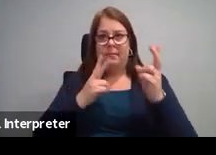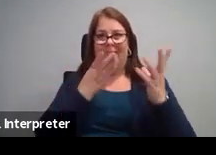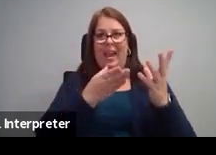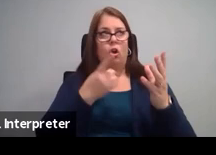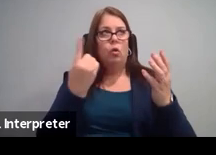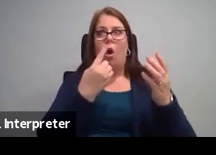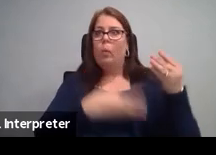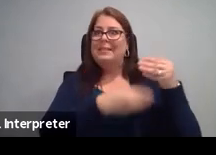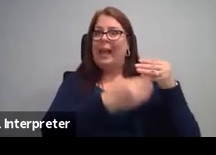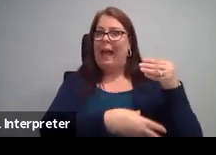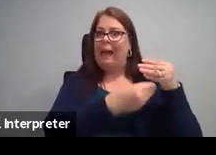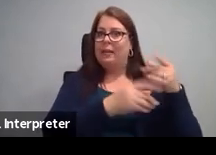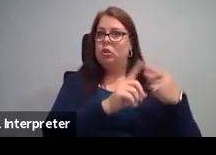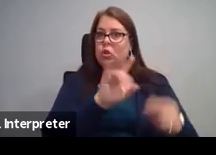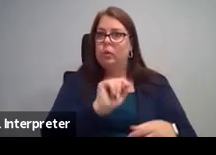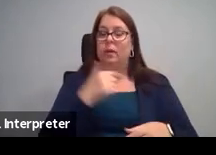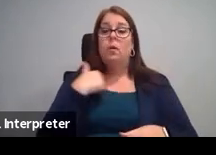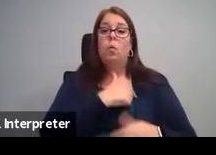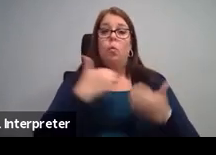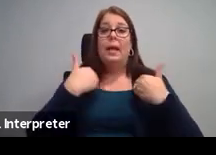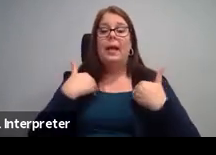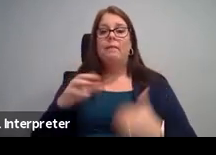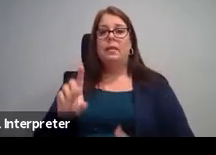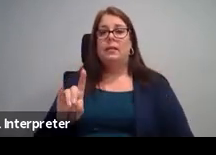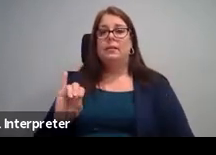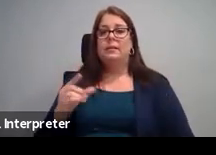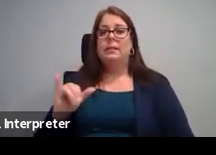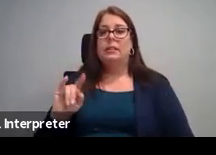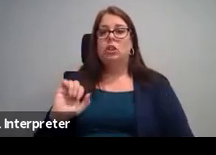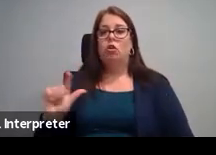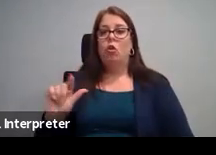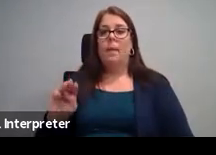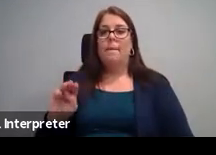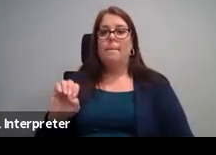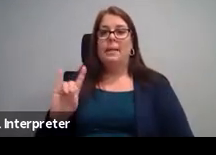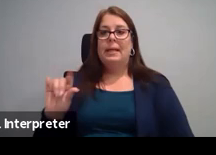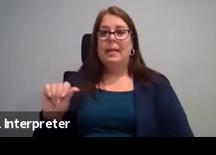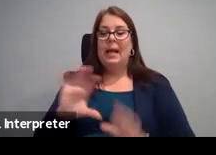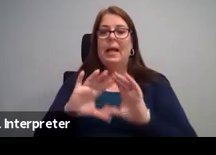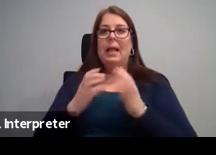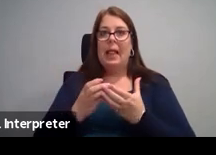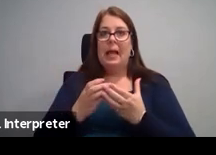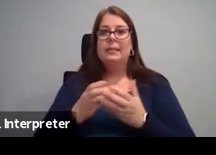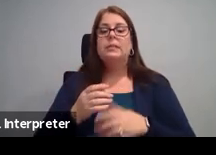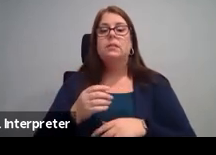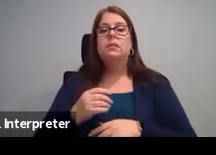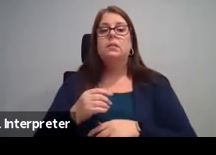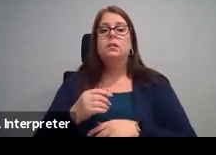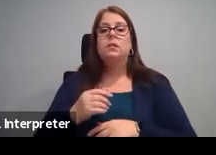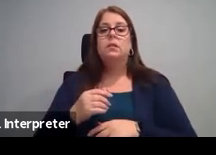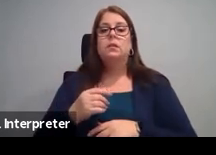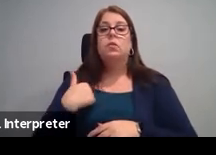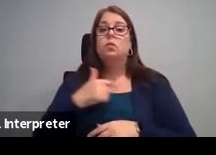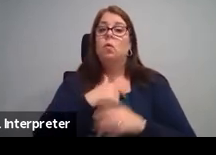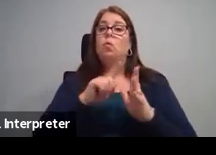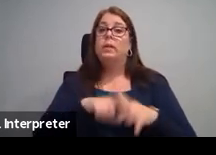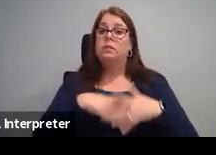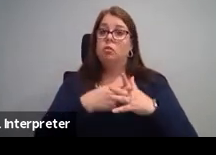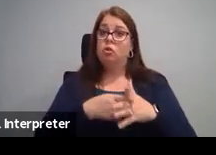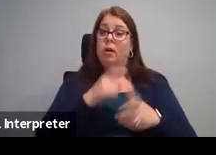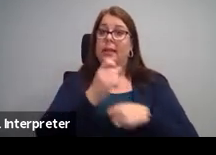Laurie Arnold: For example, we have a digital media class and the instructor has been doing and he wants to do some quality content. So we started the year with modules one and two, that's in the cloud.